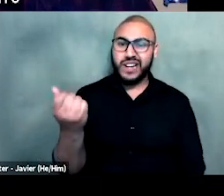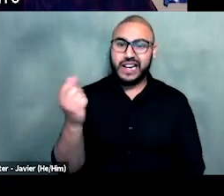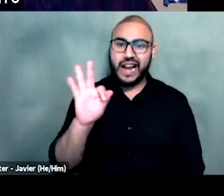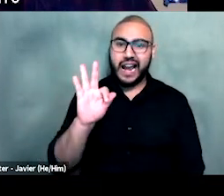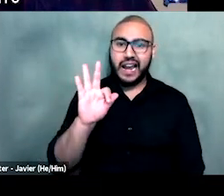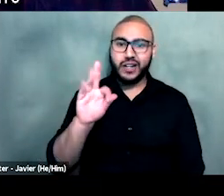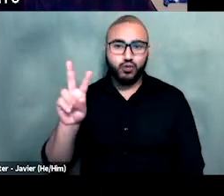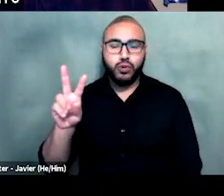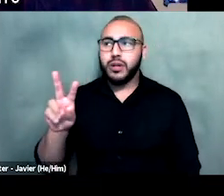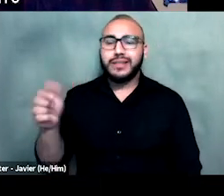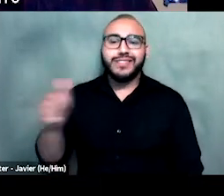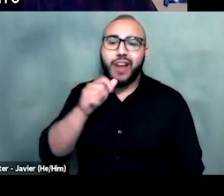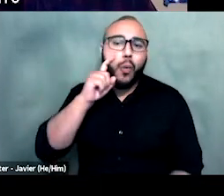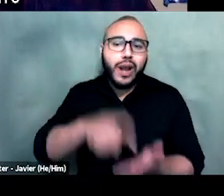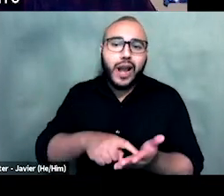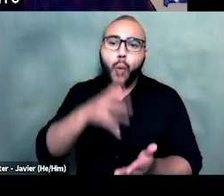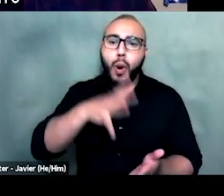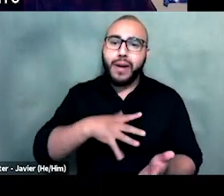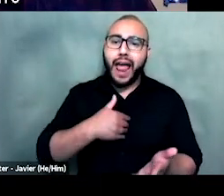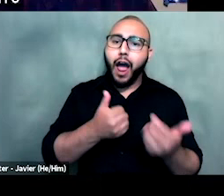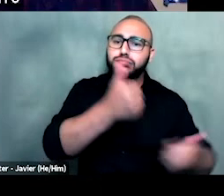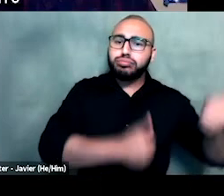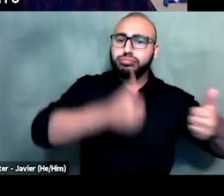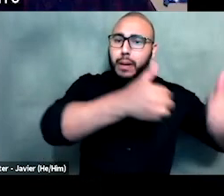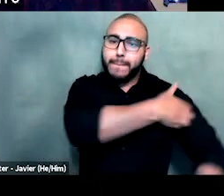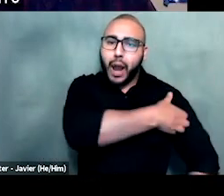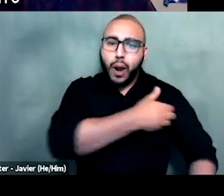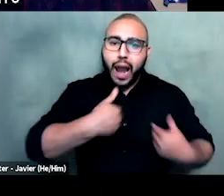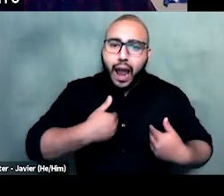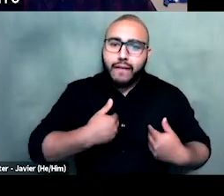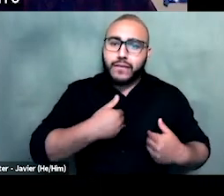didn't really recognize the fact that women held these positions of power, that women